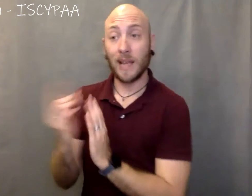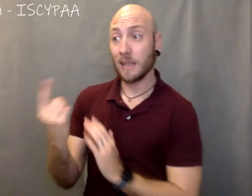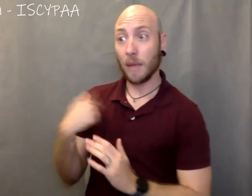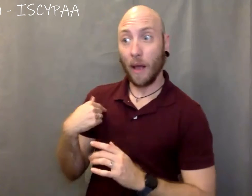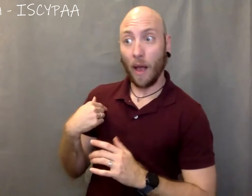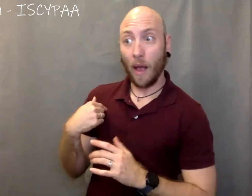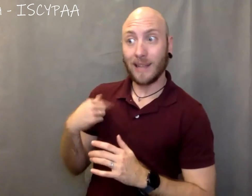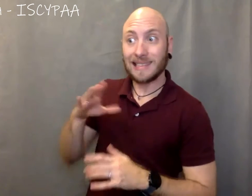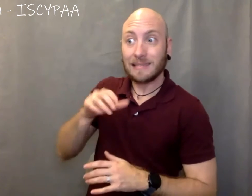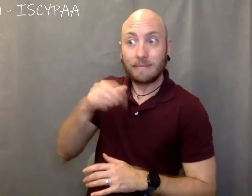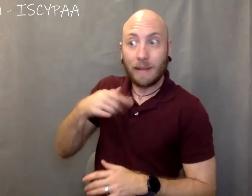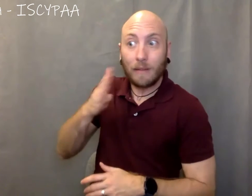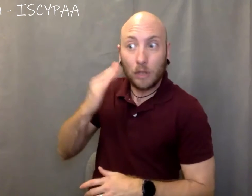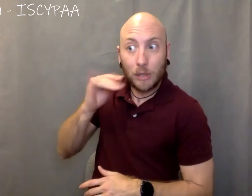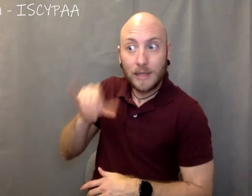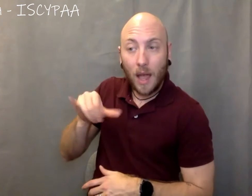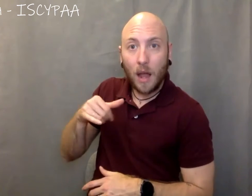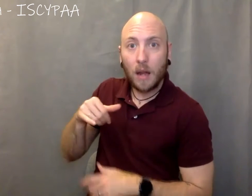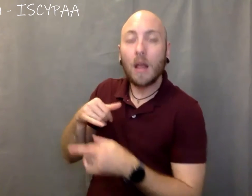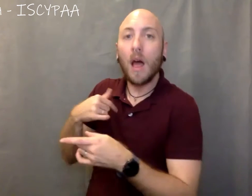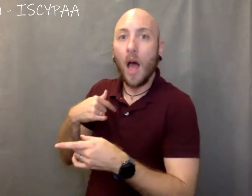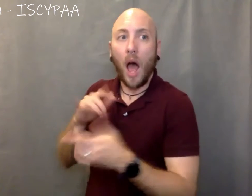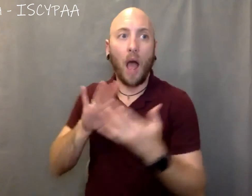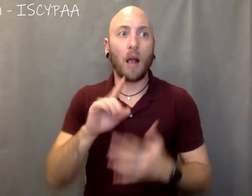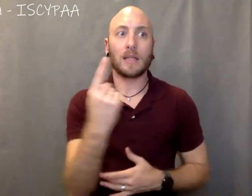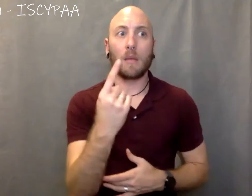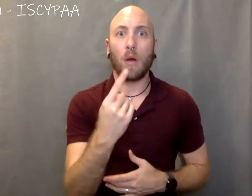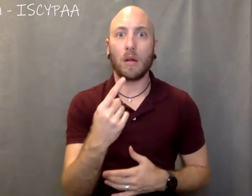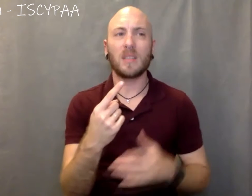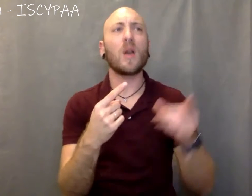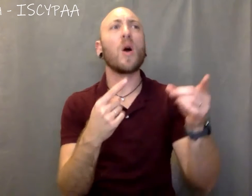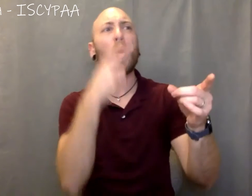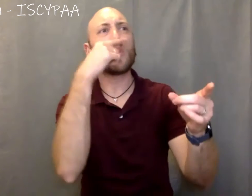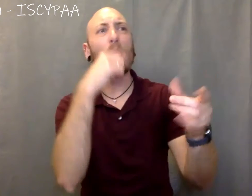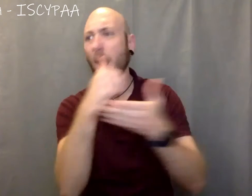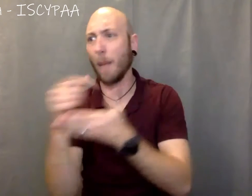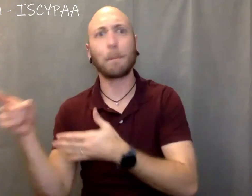them to somebody else because you know I've been given this formula for how to live